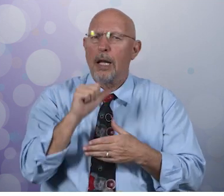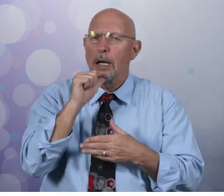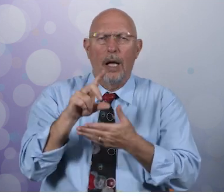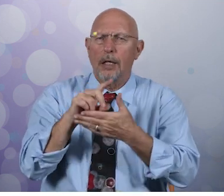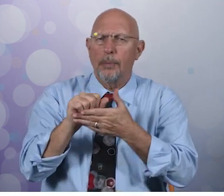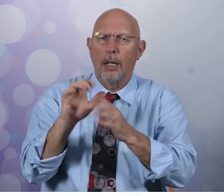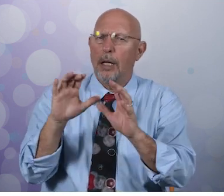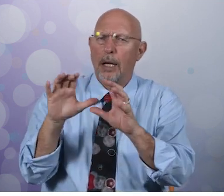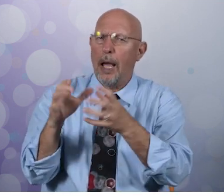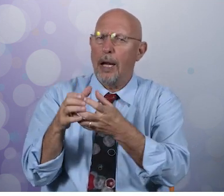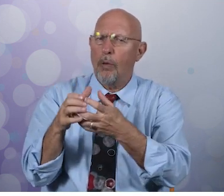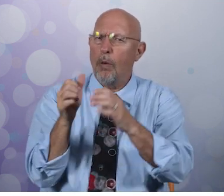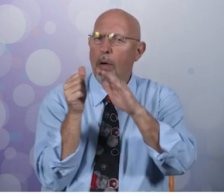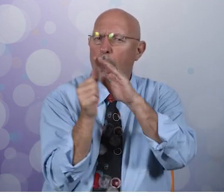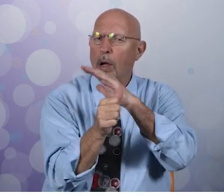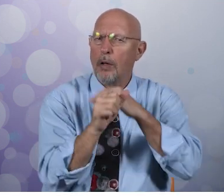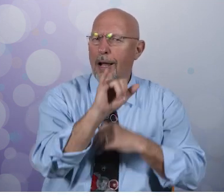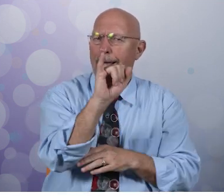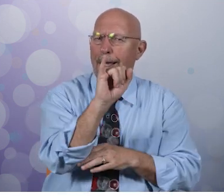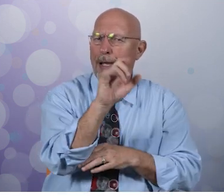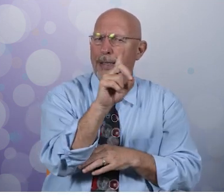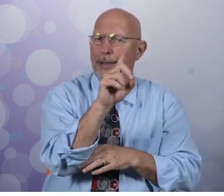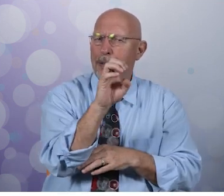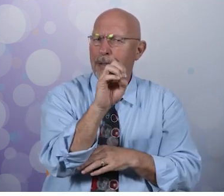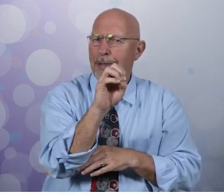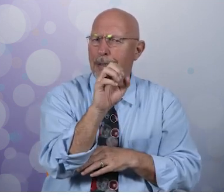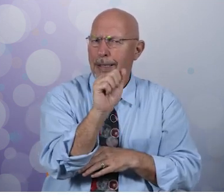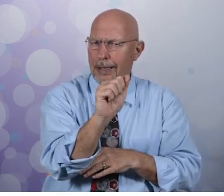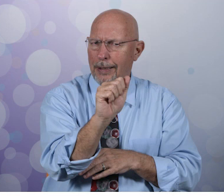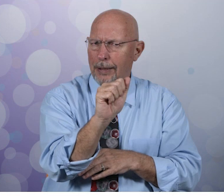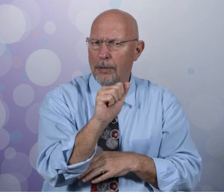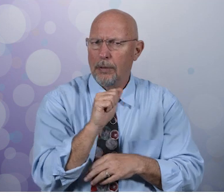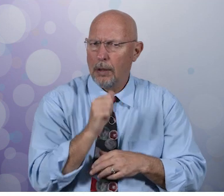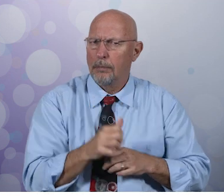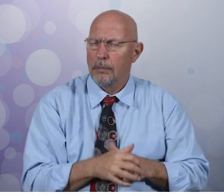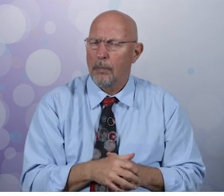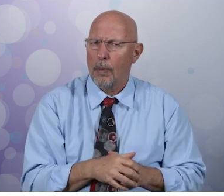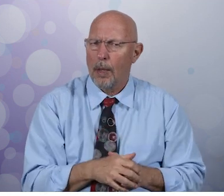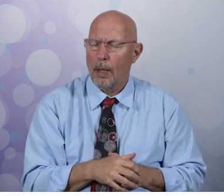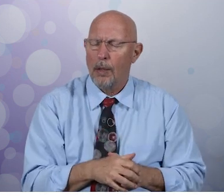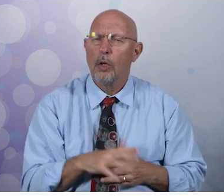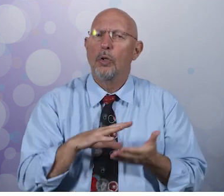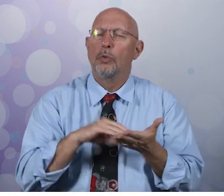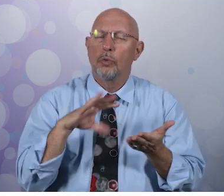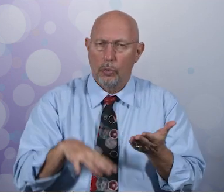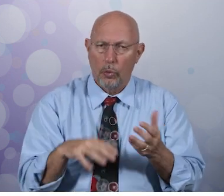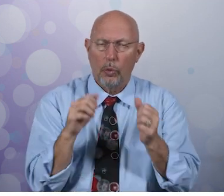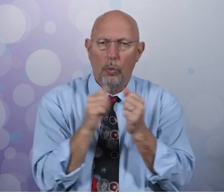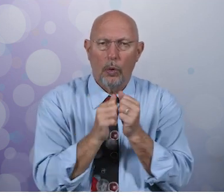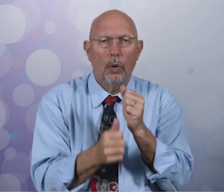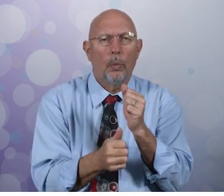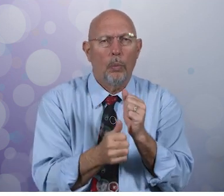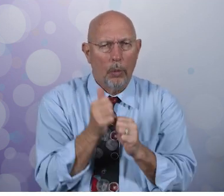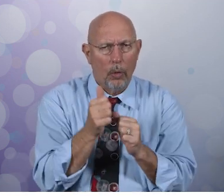under the Individuals with Disabilities Education Act. A student with a most significant cognitive